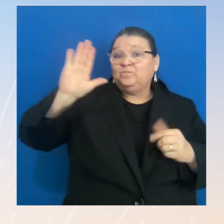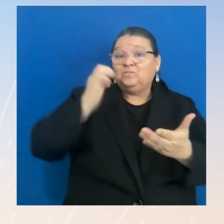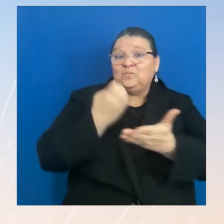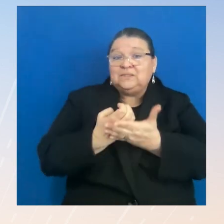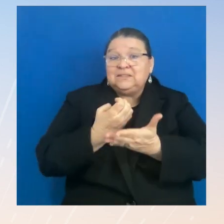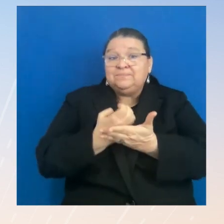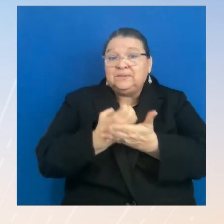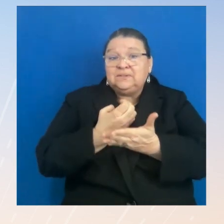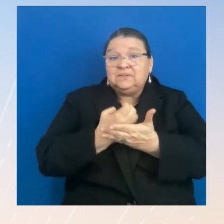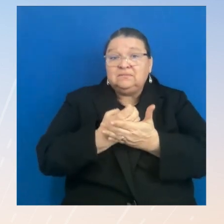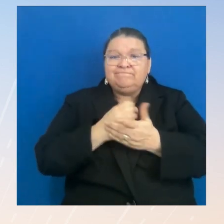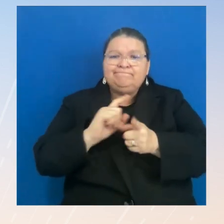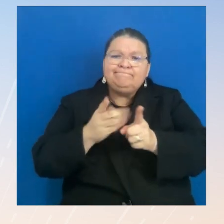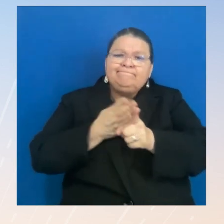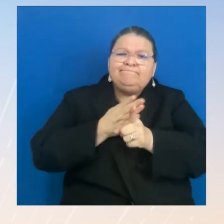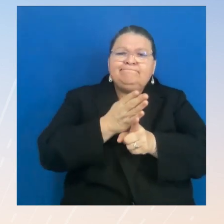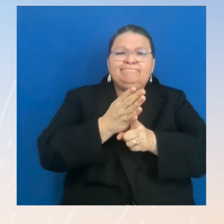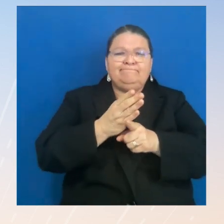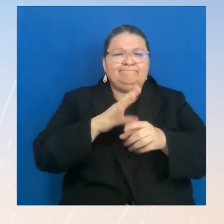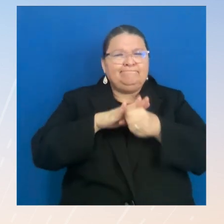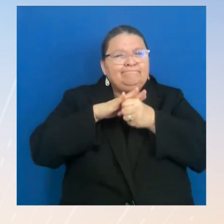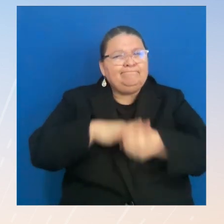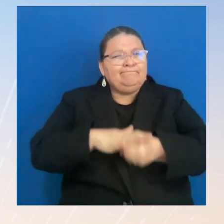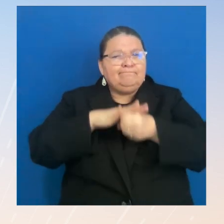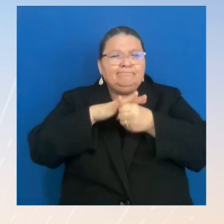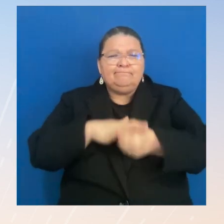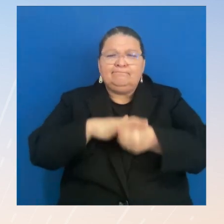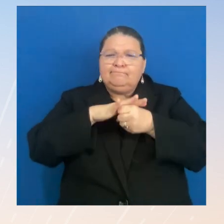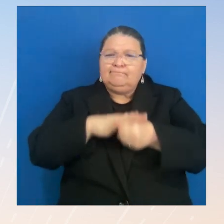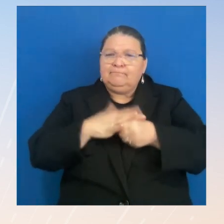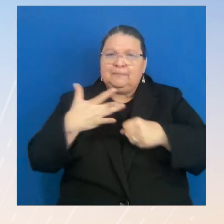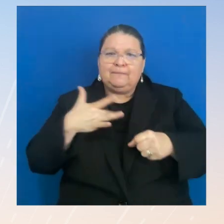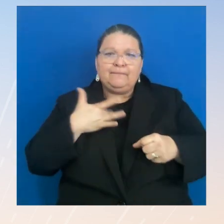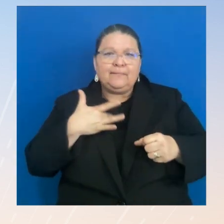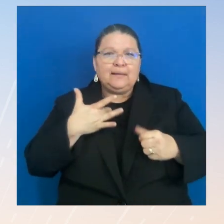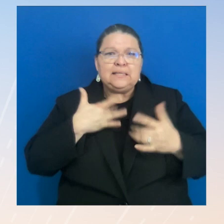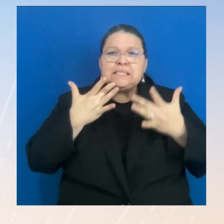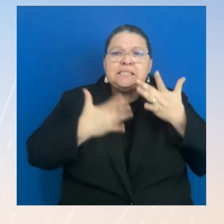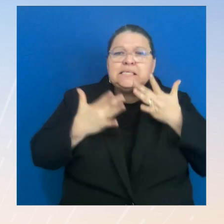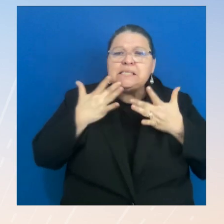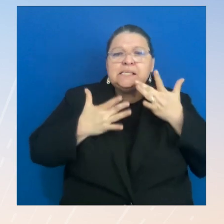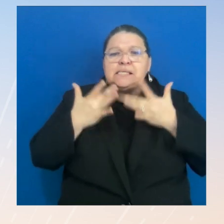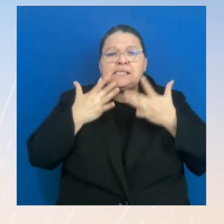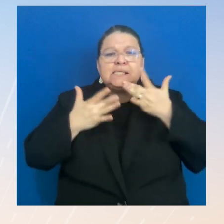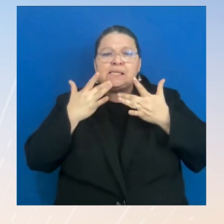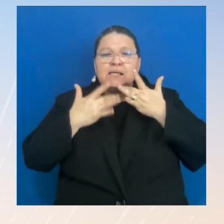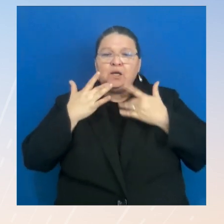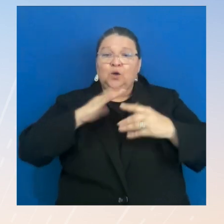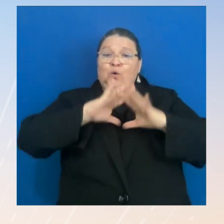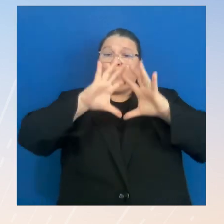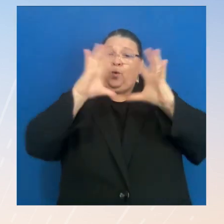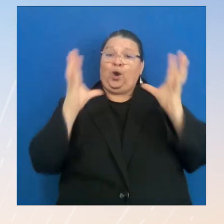for the country, forecasters around the world are projecting a collapse of the Russian economy. The Institute for International Finance projects